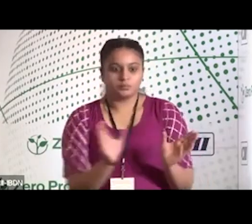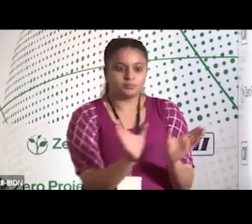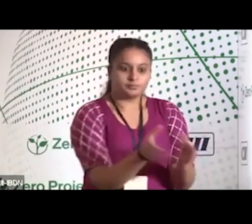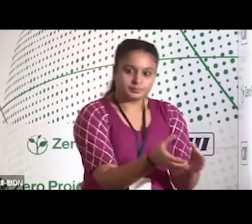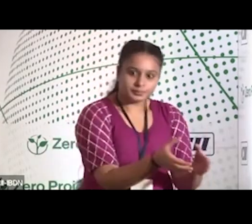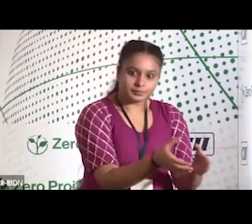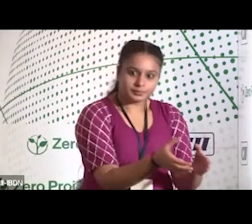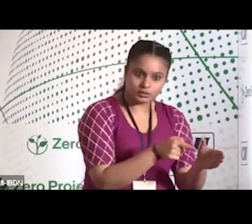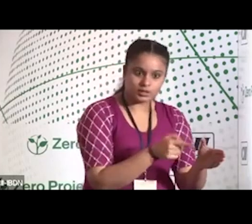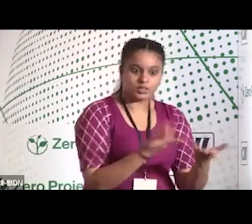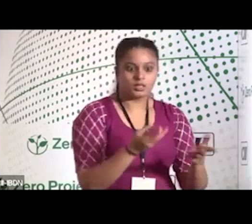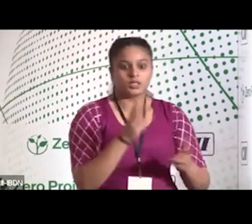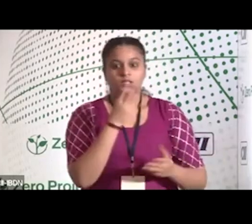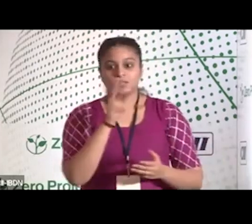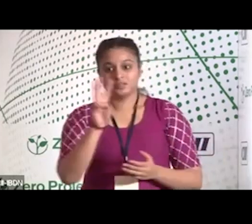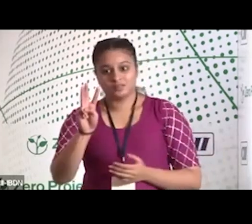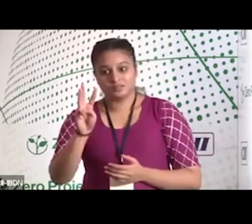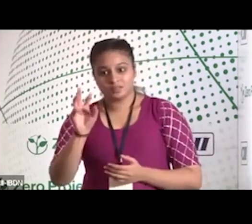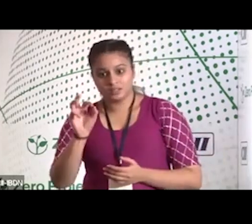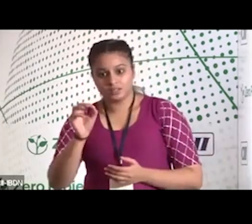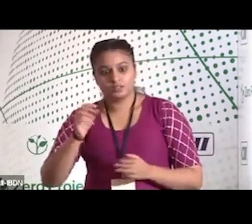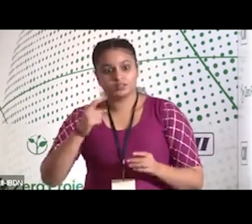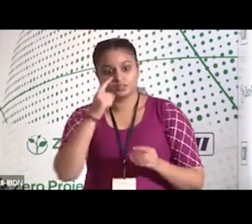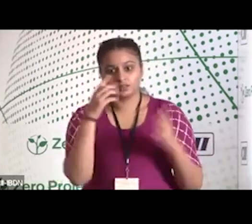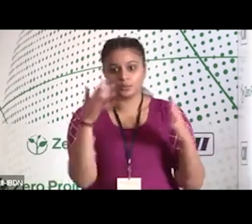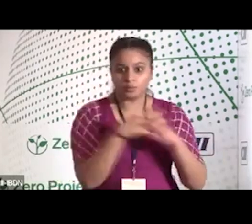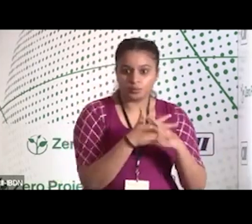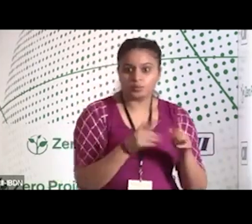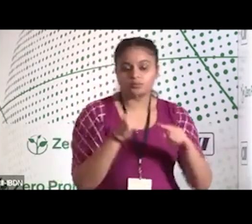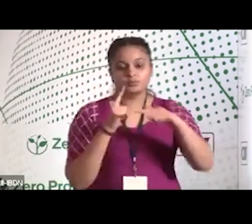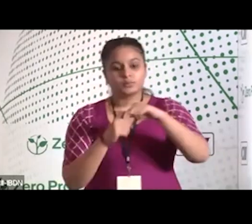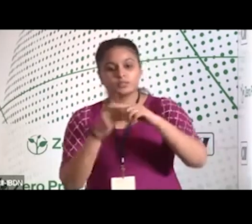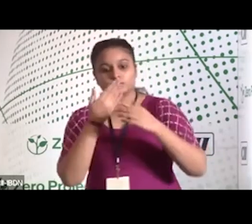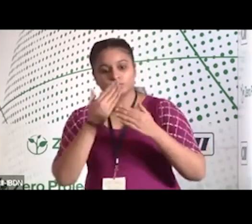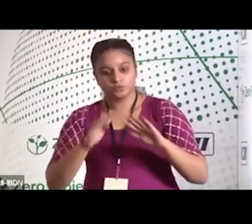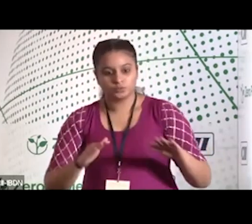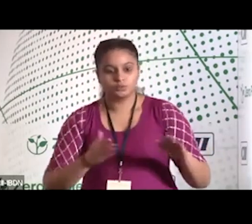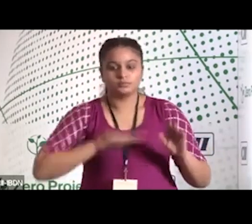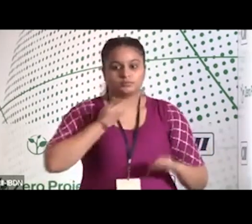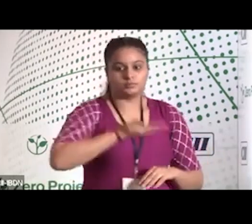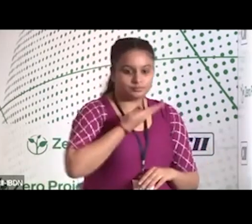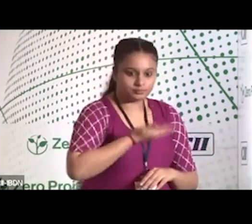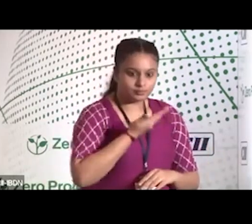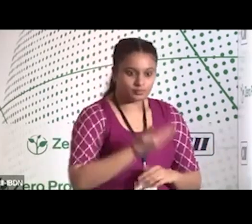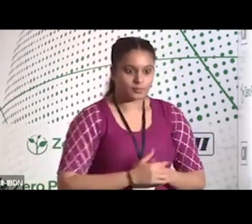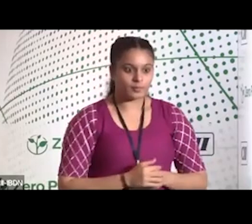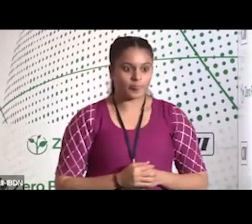this moon is my lamb or my one local painting the thing so the difference